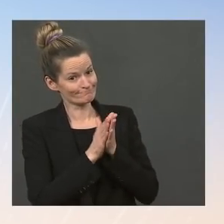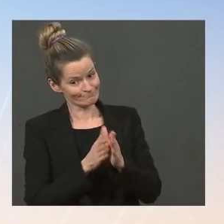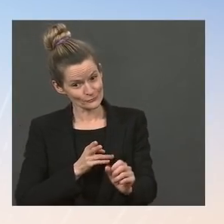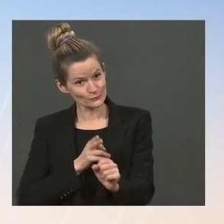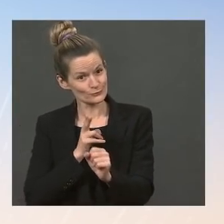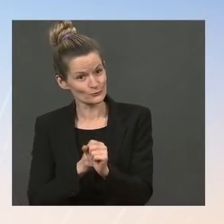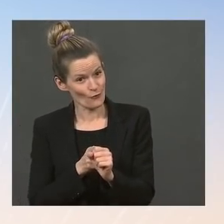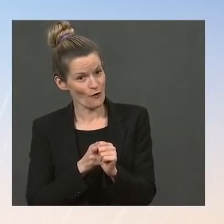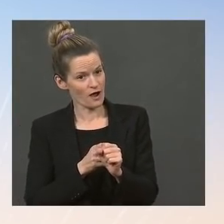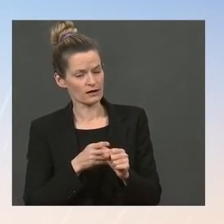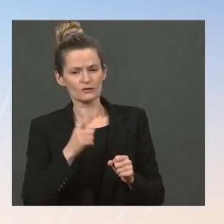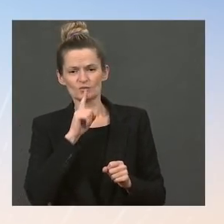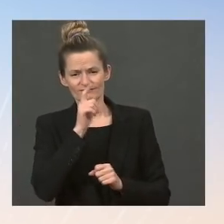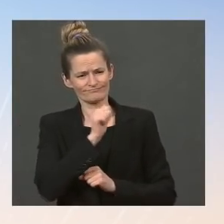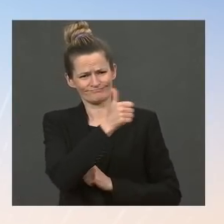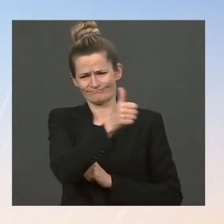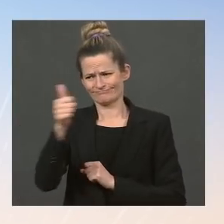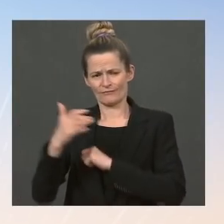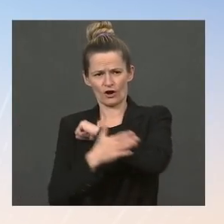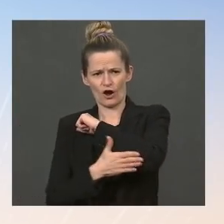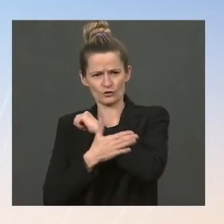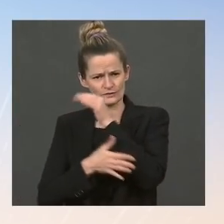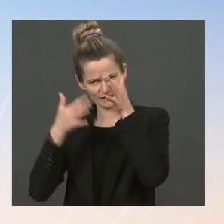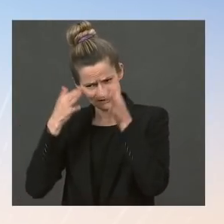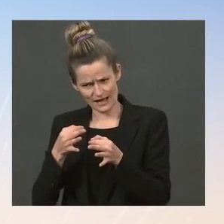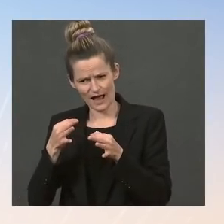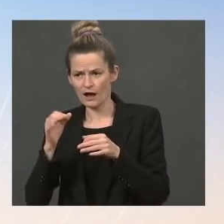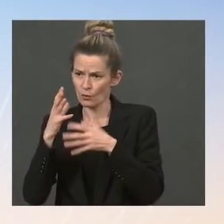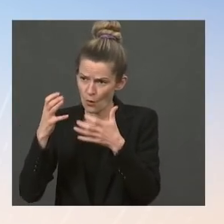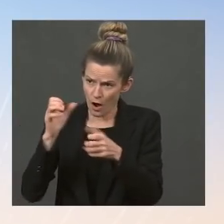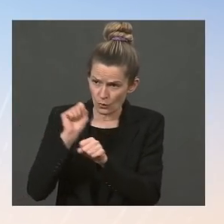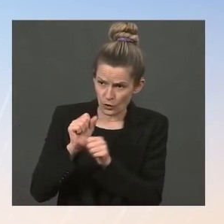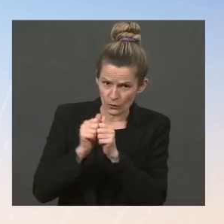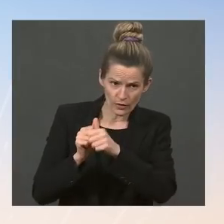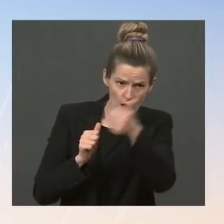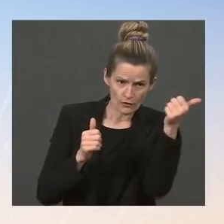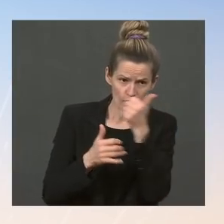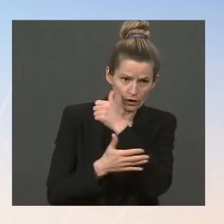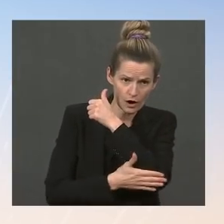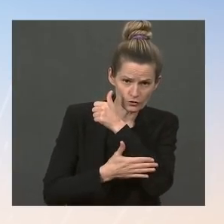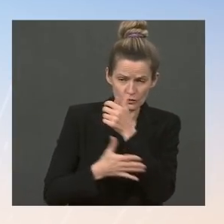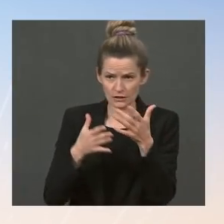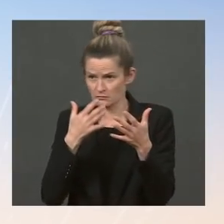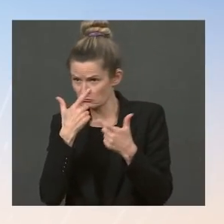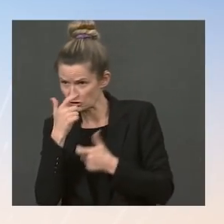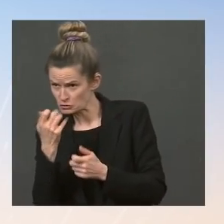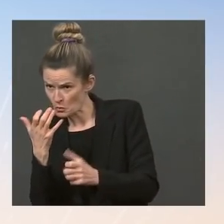We're going to continue to work with other countries in the region on economic partnerships and relationships. And if there's an opportunity to renegotiate,